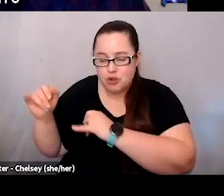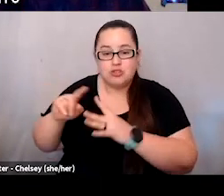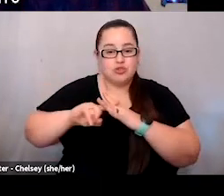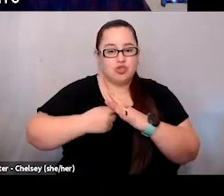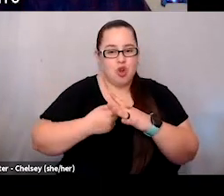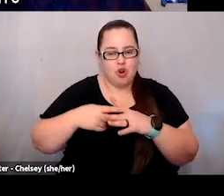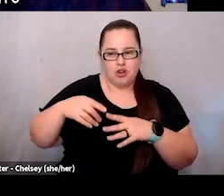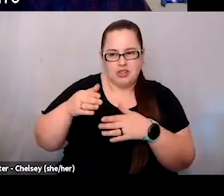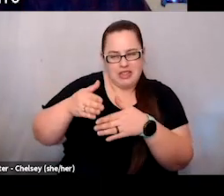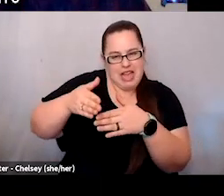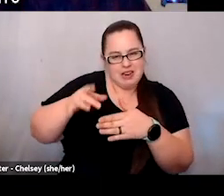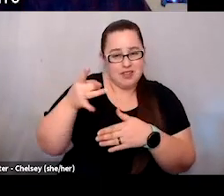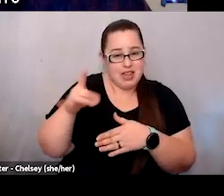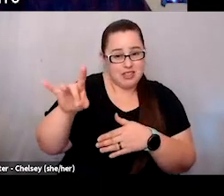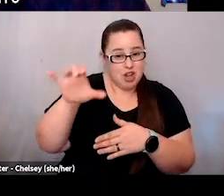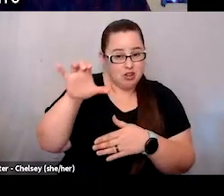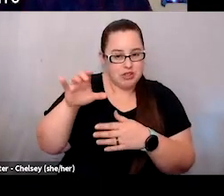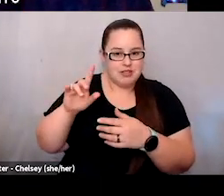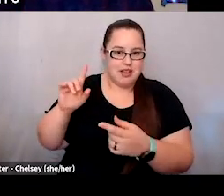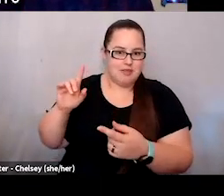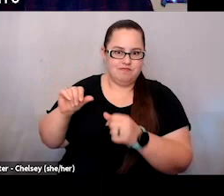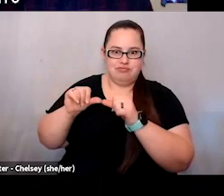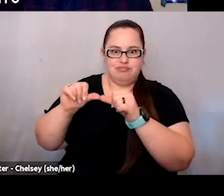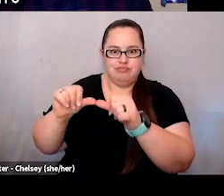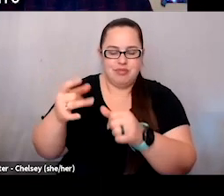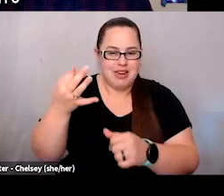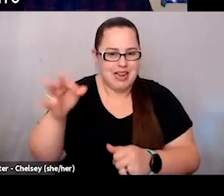who attended Native American boarding schools. They started in the late 1800s. And